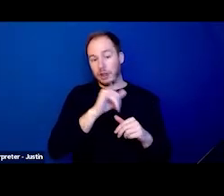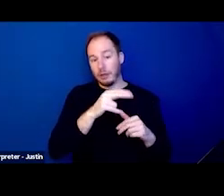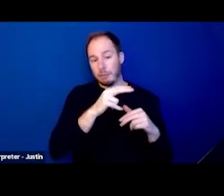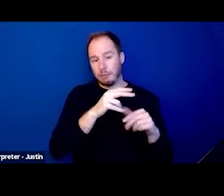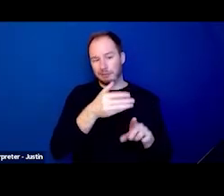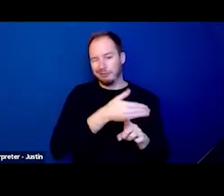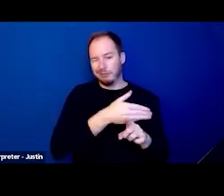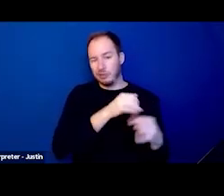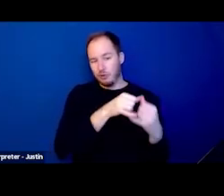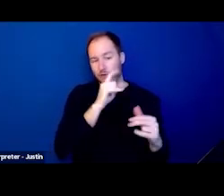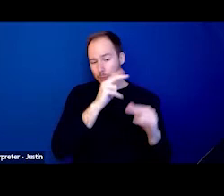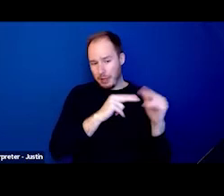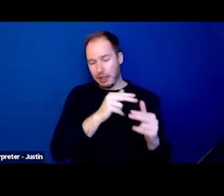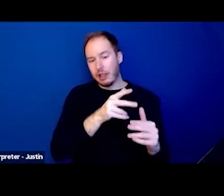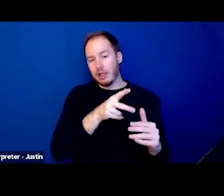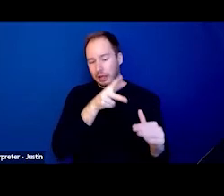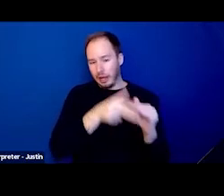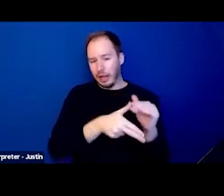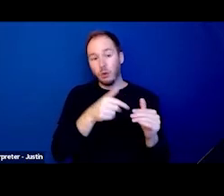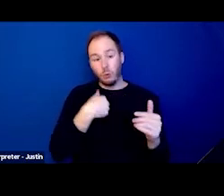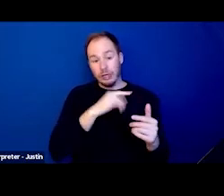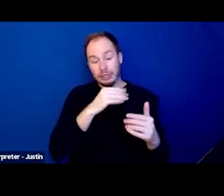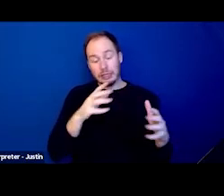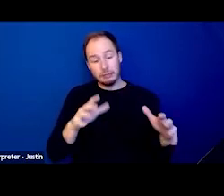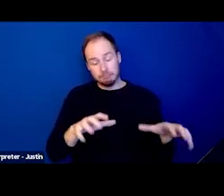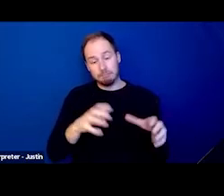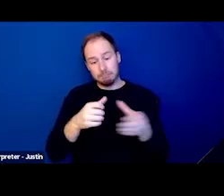HHSC made much progress with answering calls in Texas,